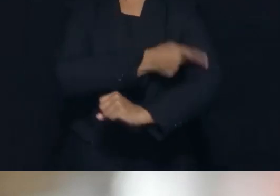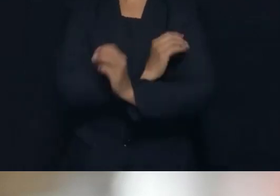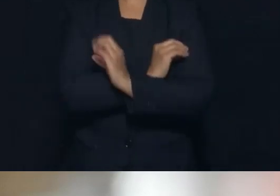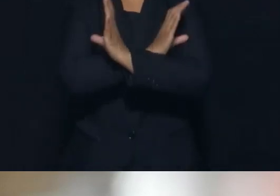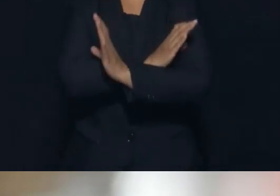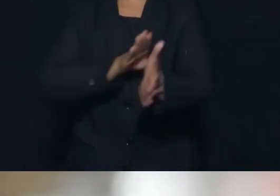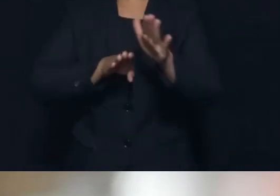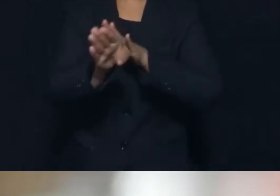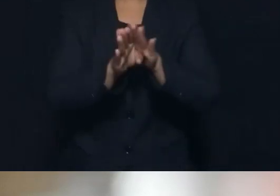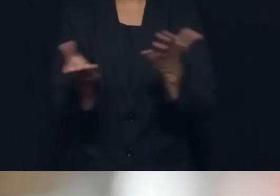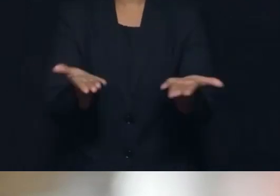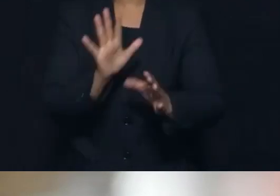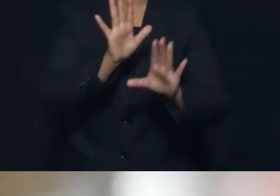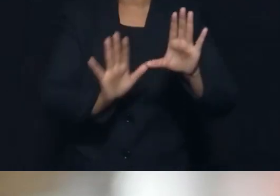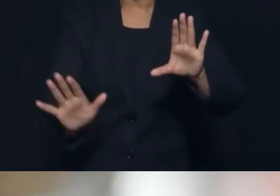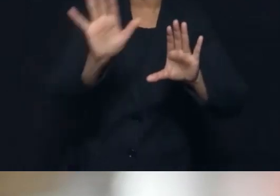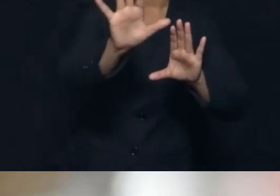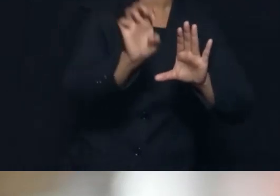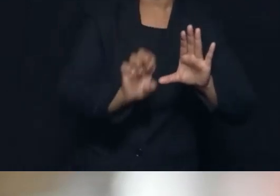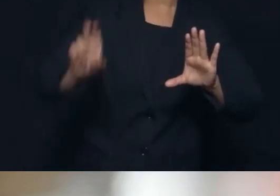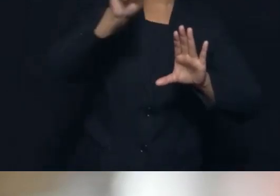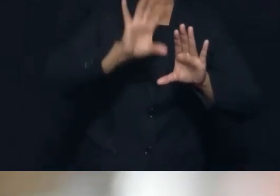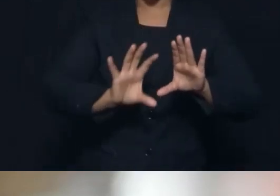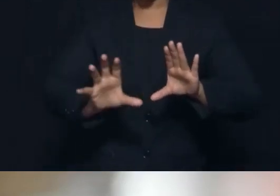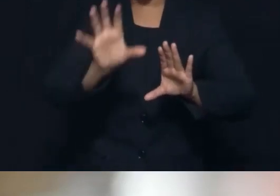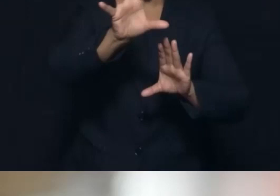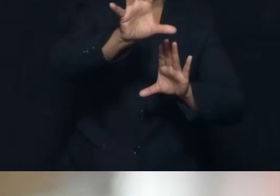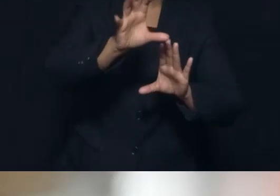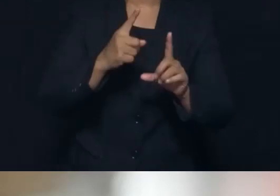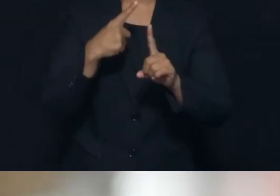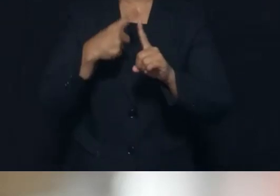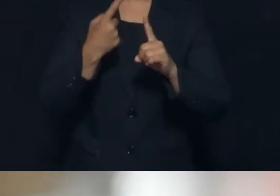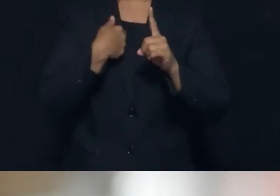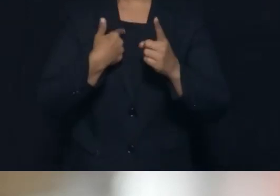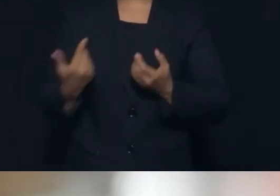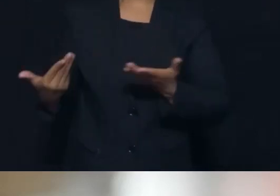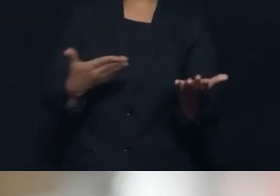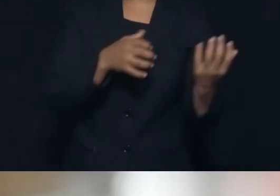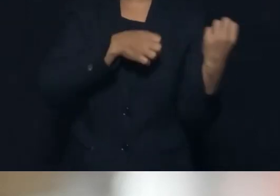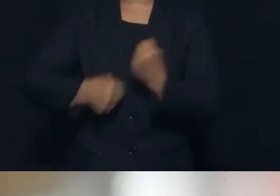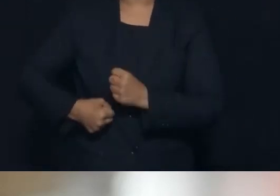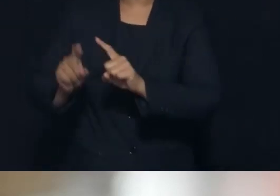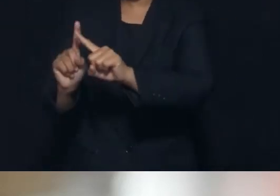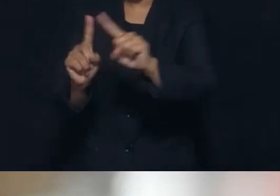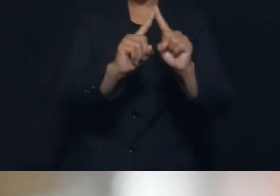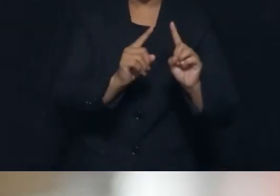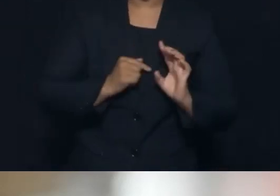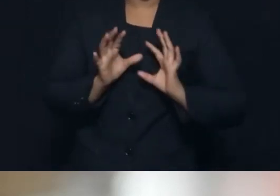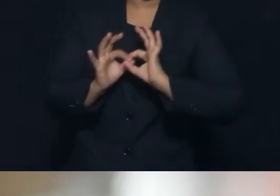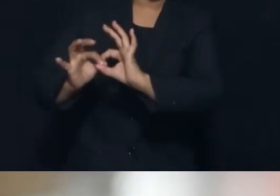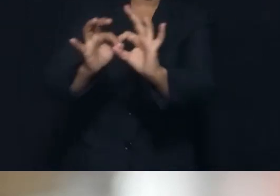In the center they have to have a role, a leading role also in the different areas in